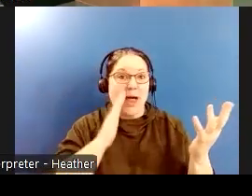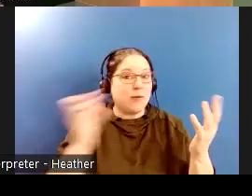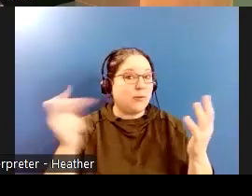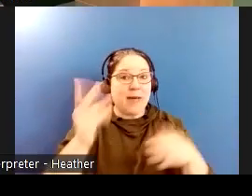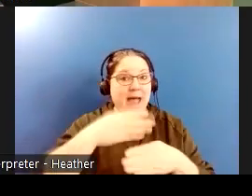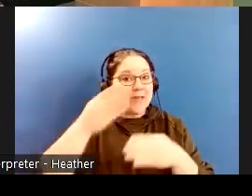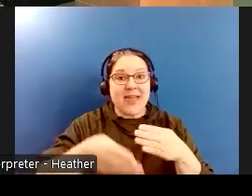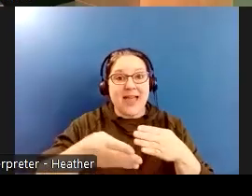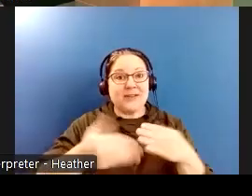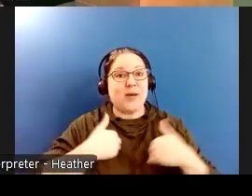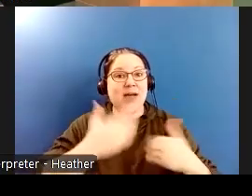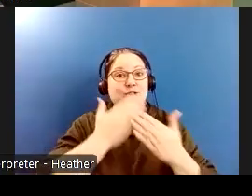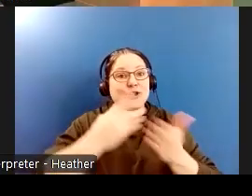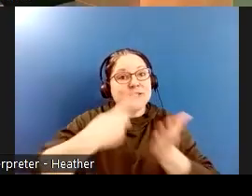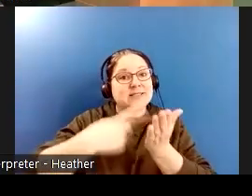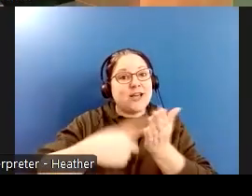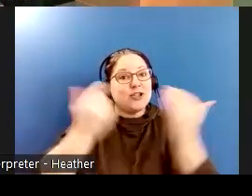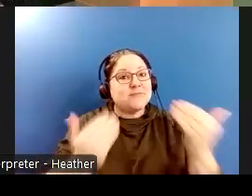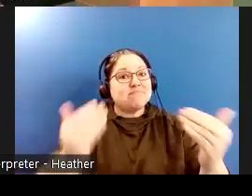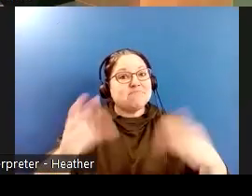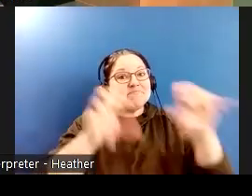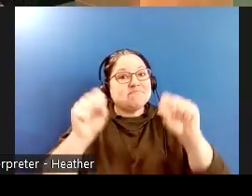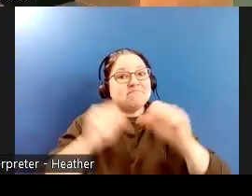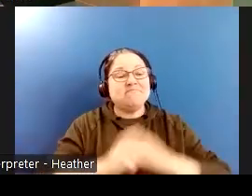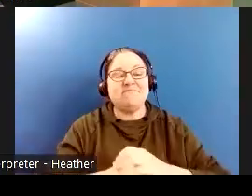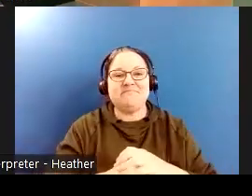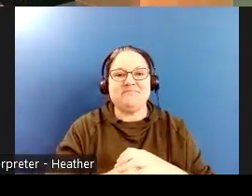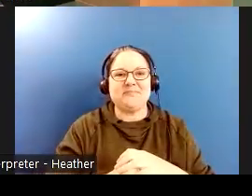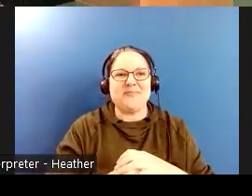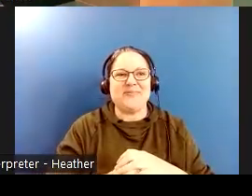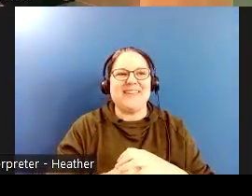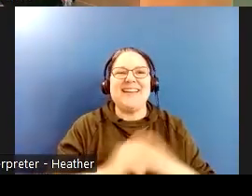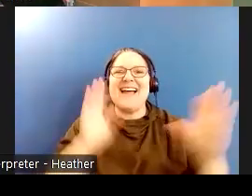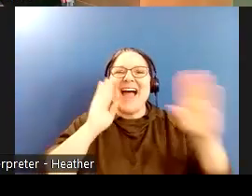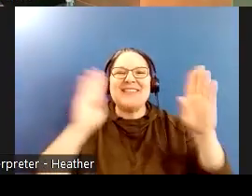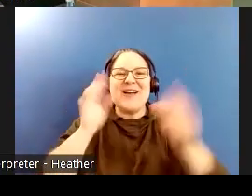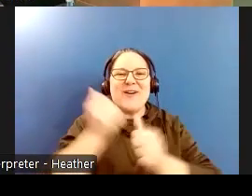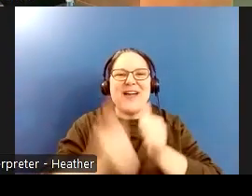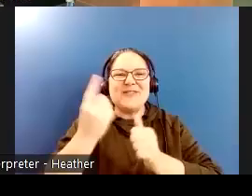have a good discussion. Thanks, Stephen. All right. All right. All right. Hi, everyone. Um,